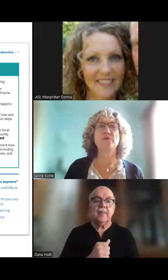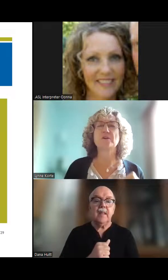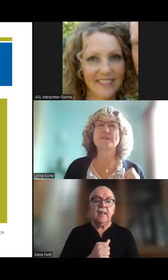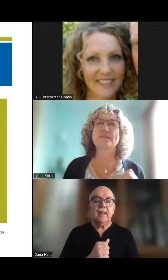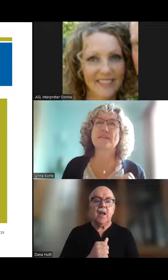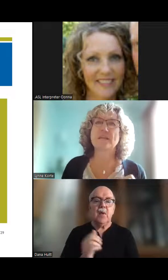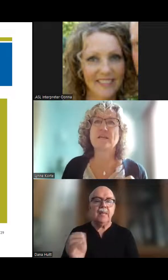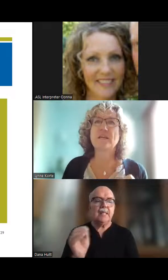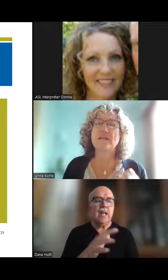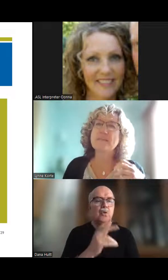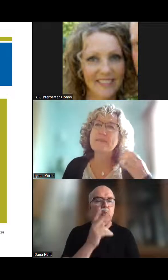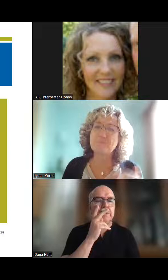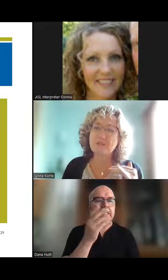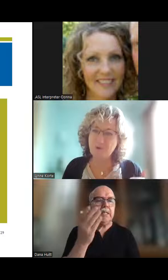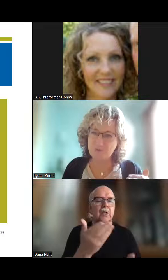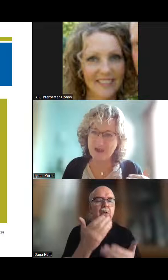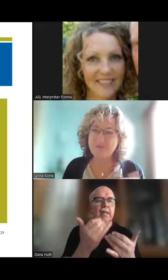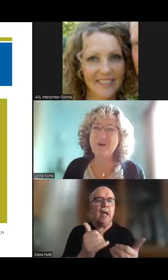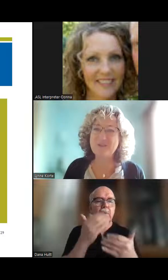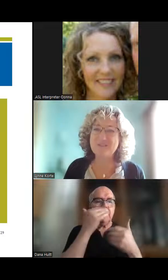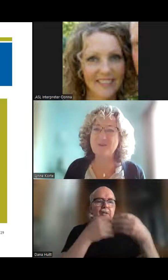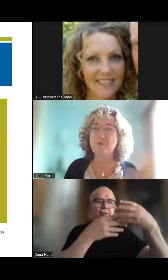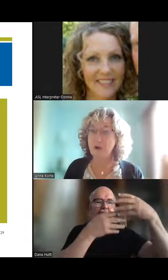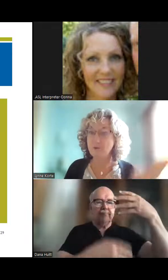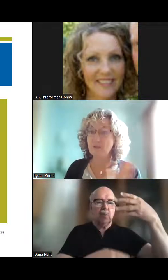people age in place in their homes as long as possible. That's what almost all of us want to